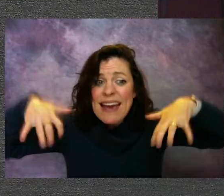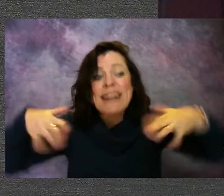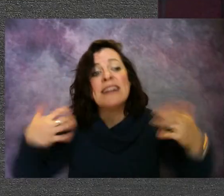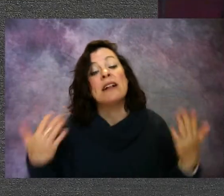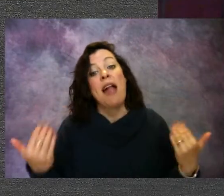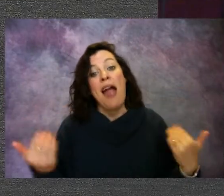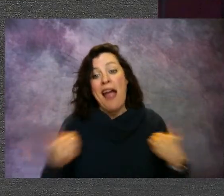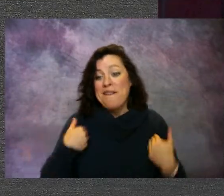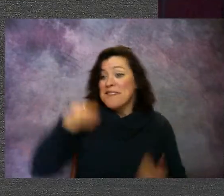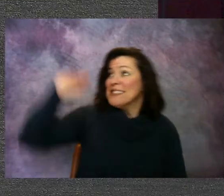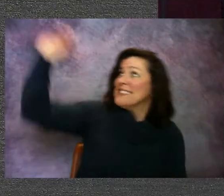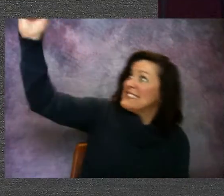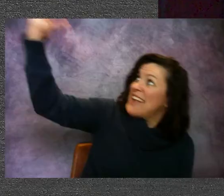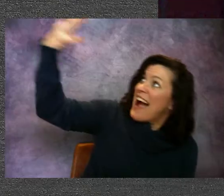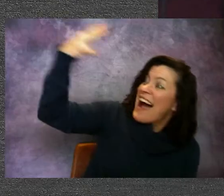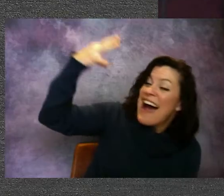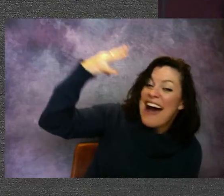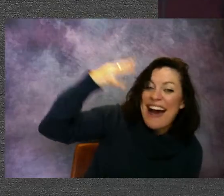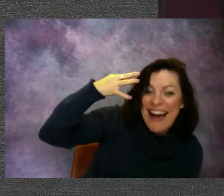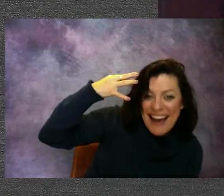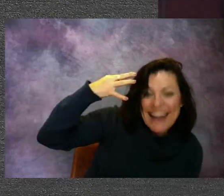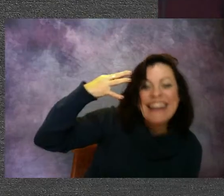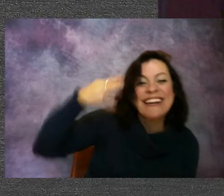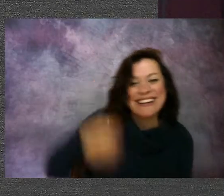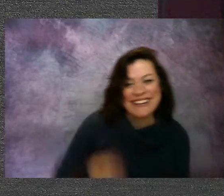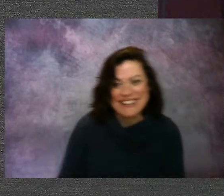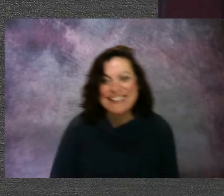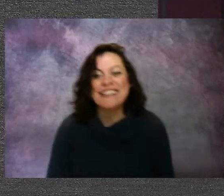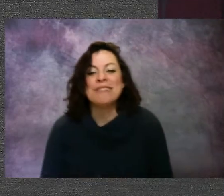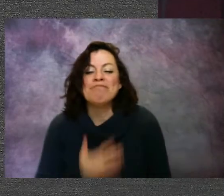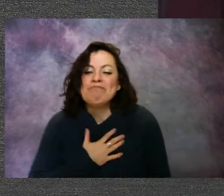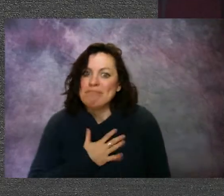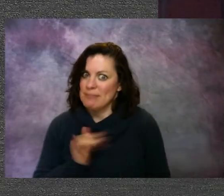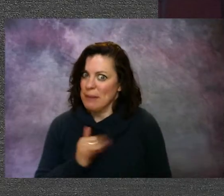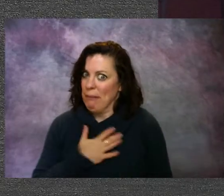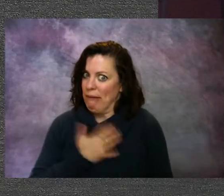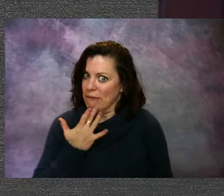or the sunny weather, which is my favorite,